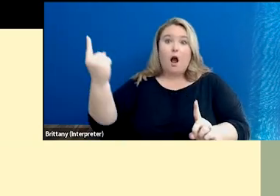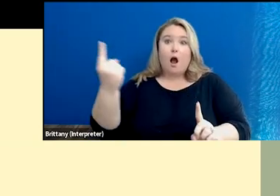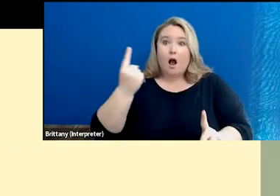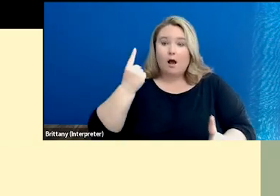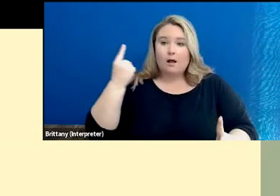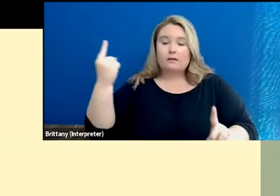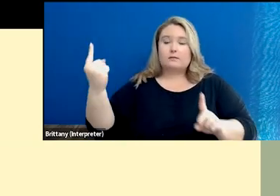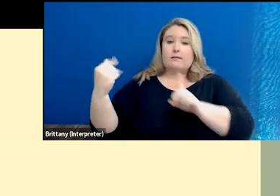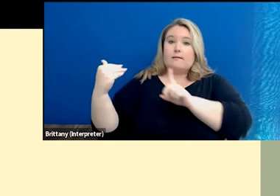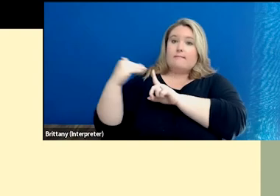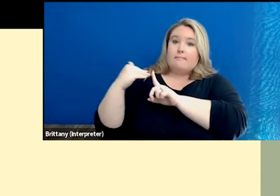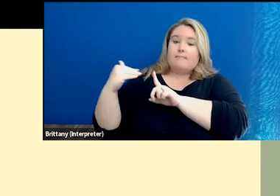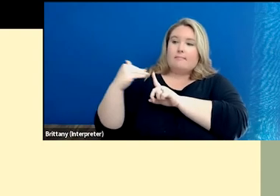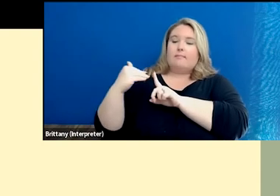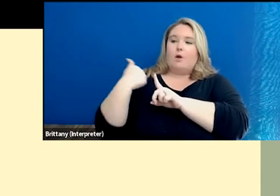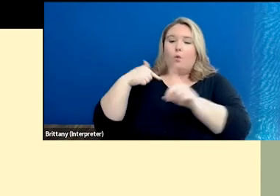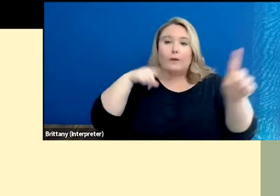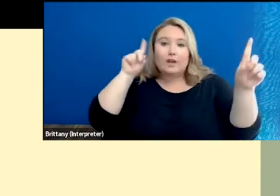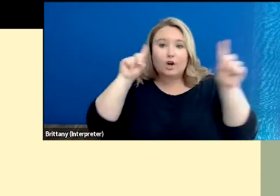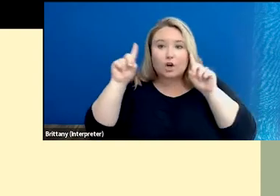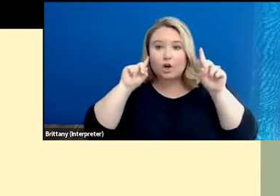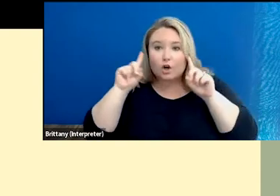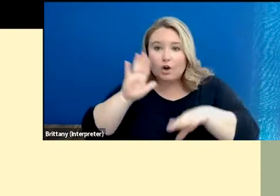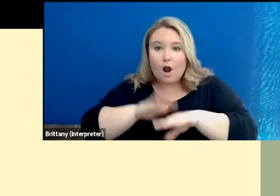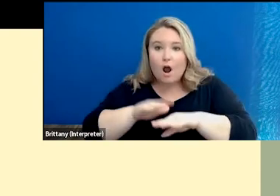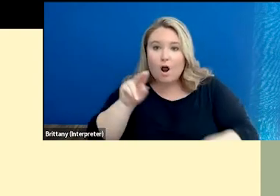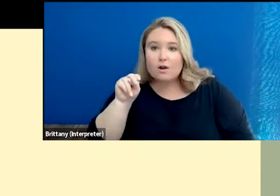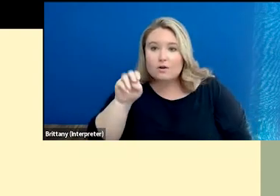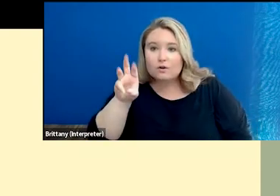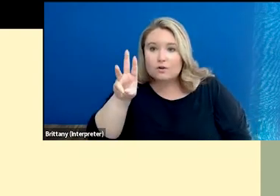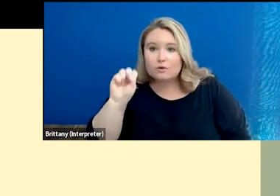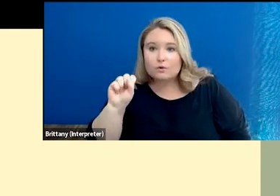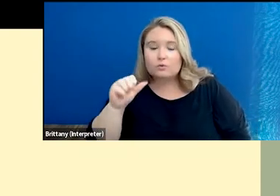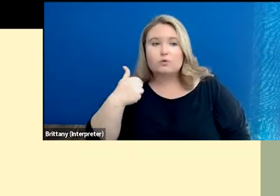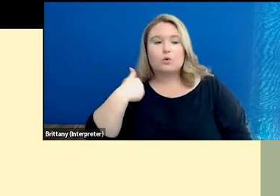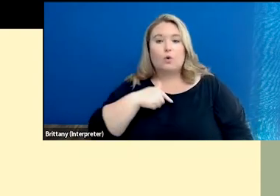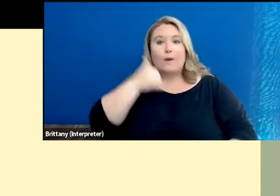Every time we heard something on the news, we'd be calling, we'd be emailing: What about people at disabilities?